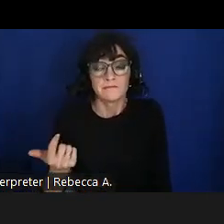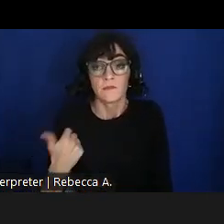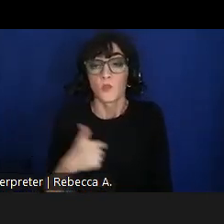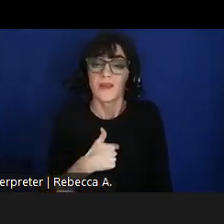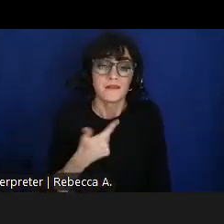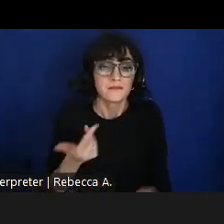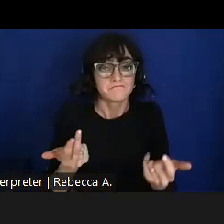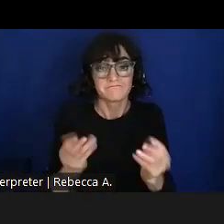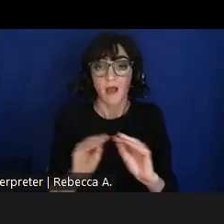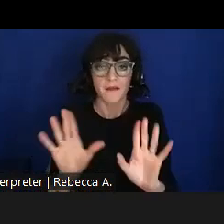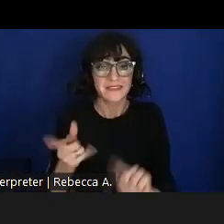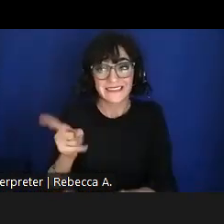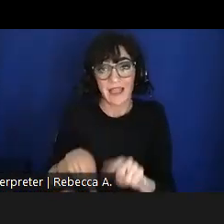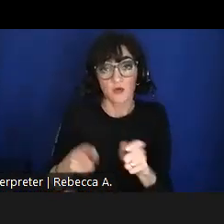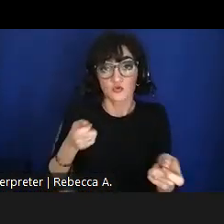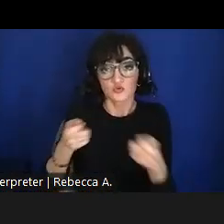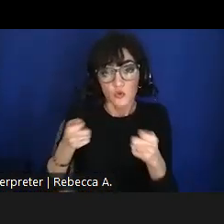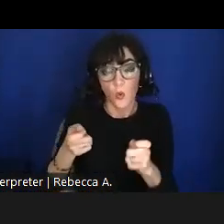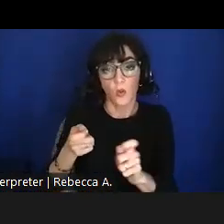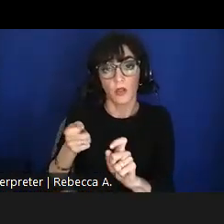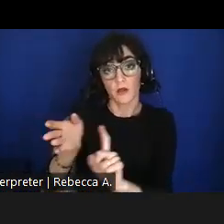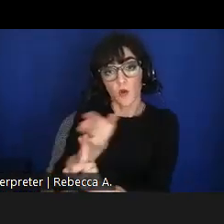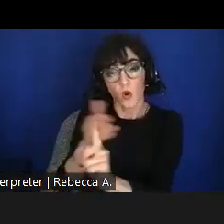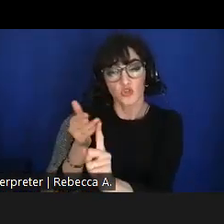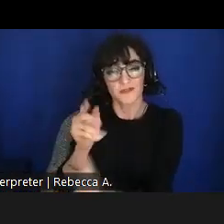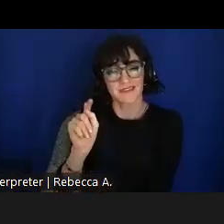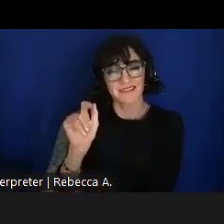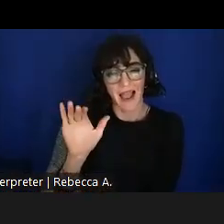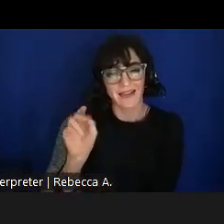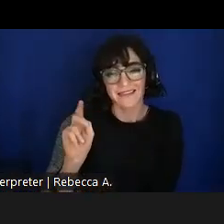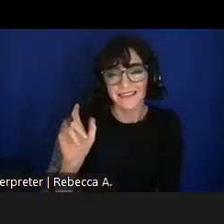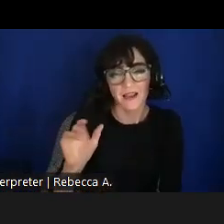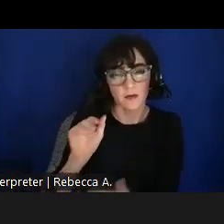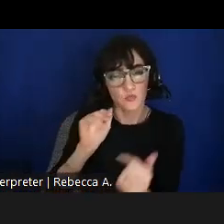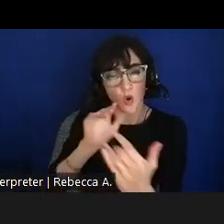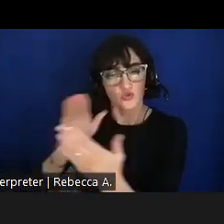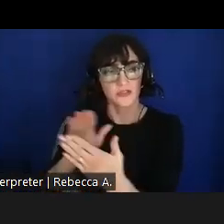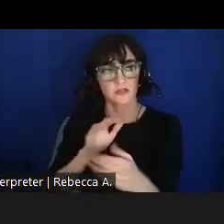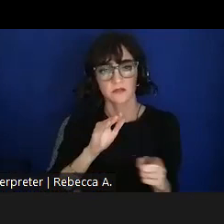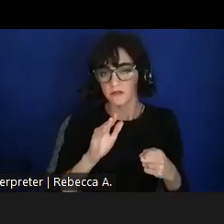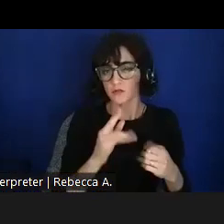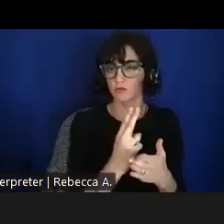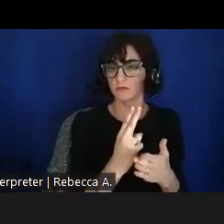coercion tactics that an abusive partner may use we do have control over our own program